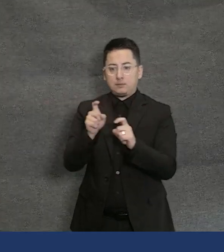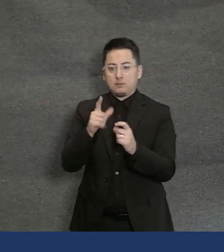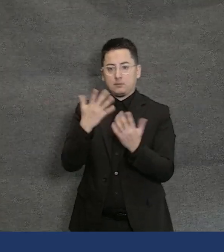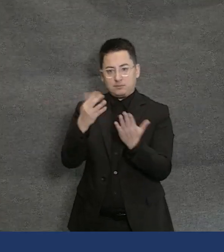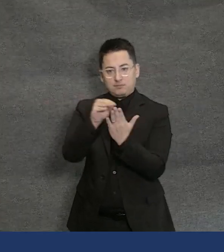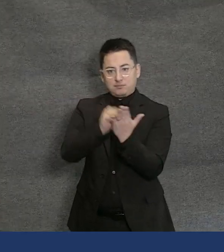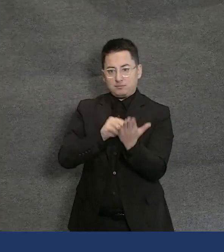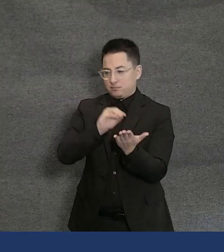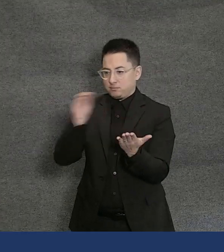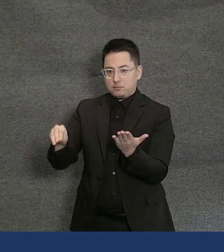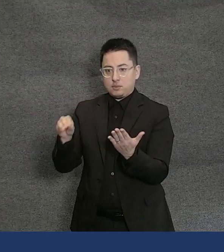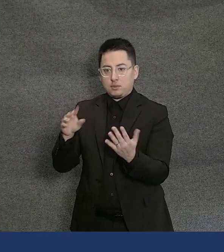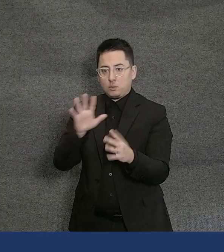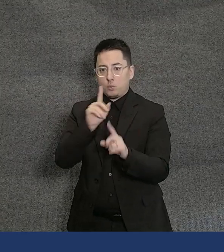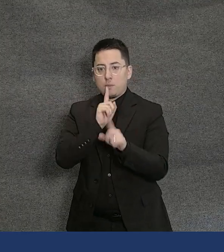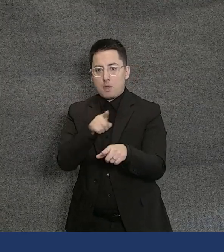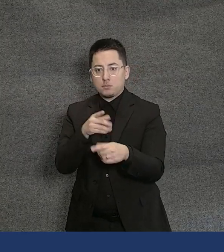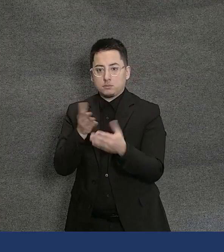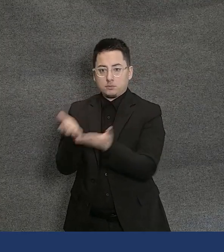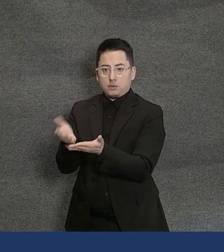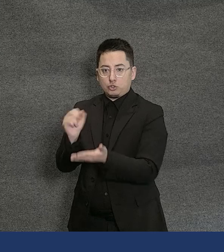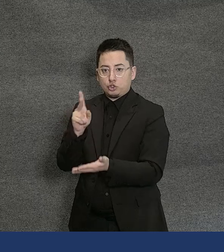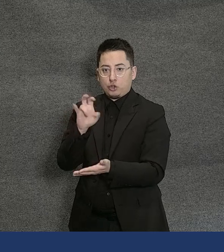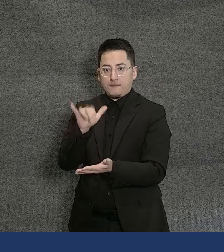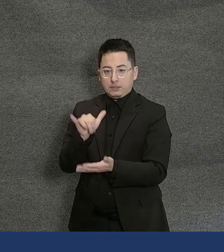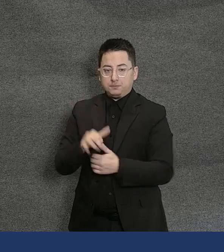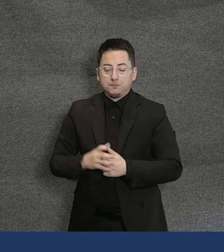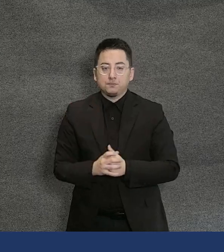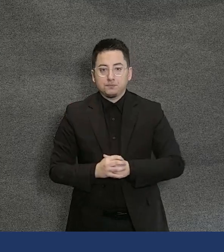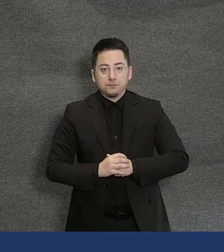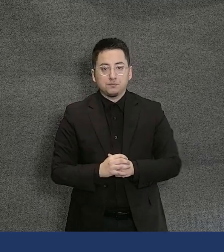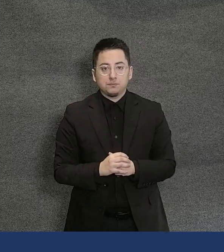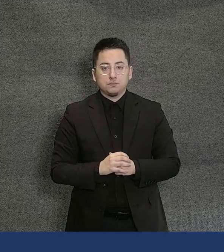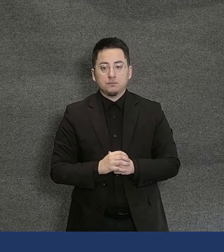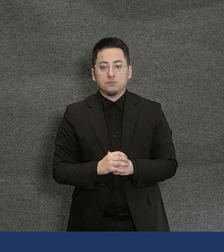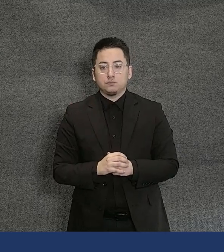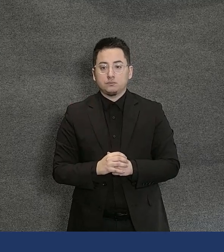And our first segment of advocate statements